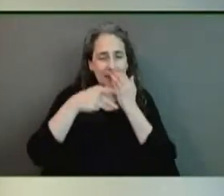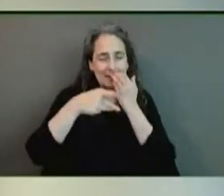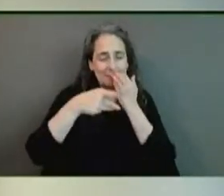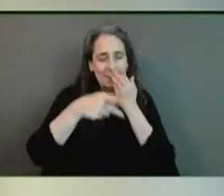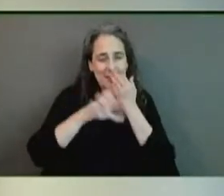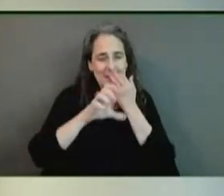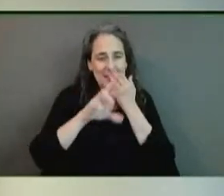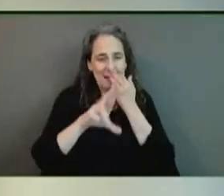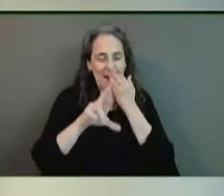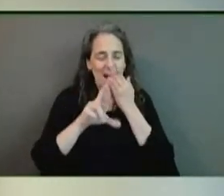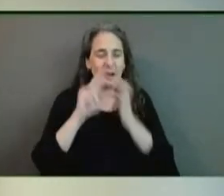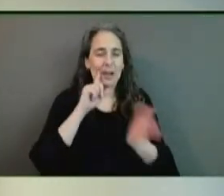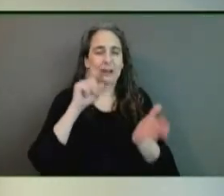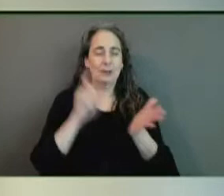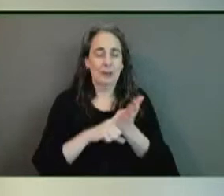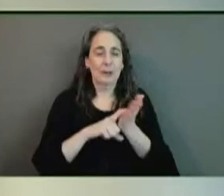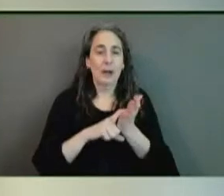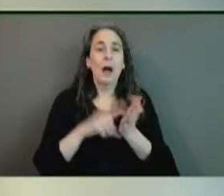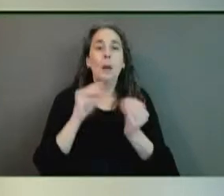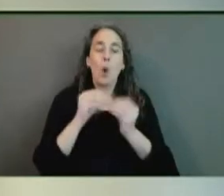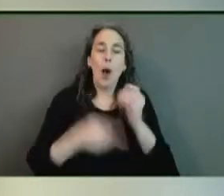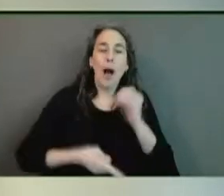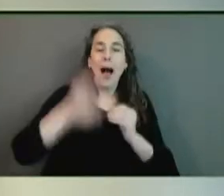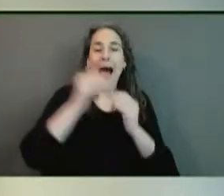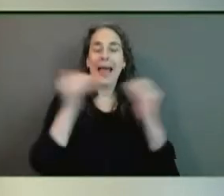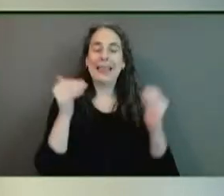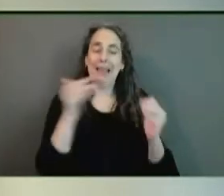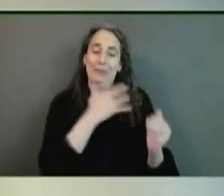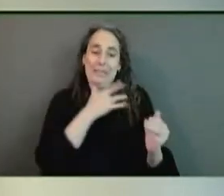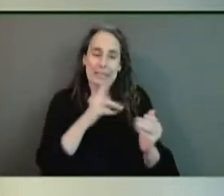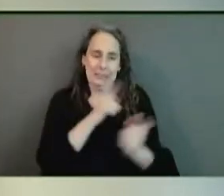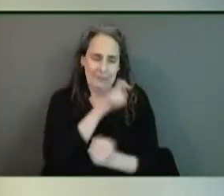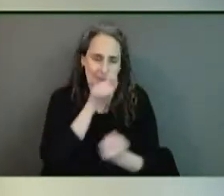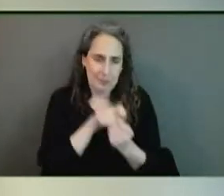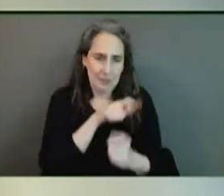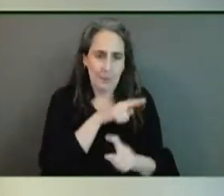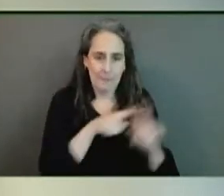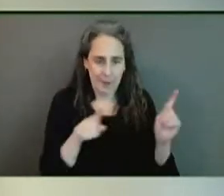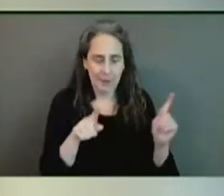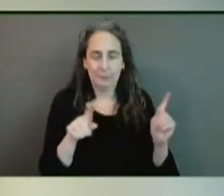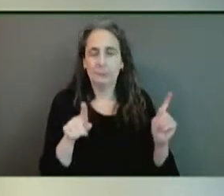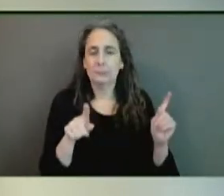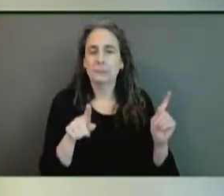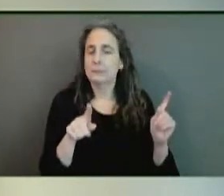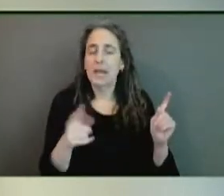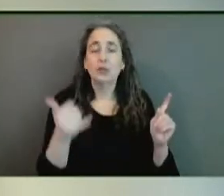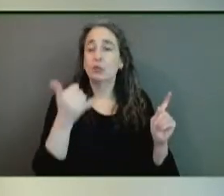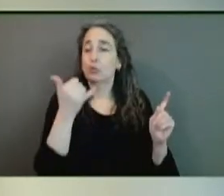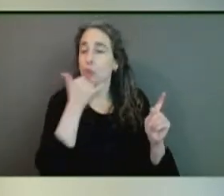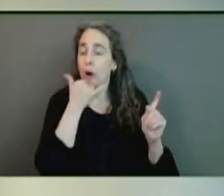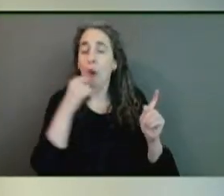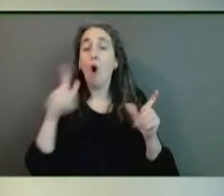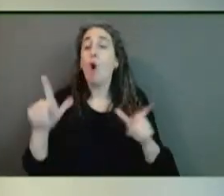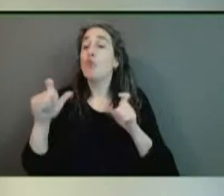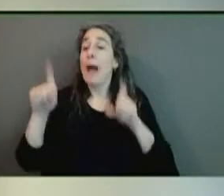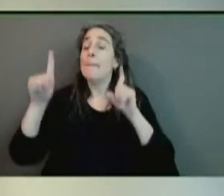virus PCR text that can detect higher level of specificity and